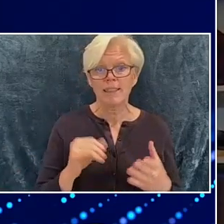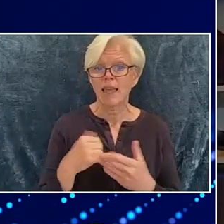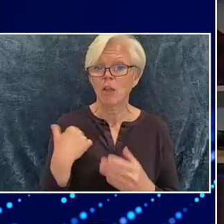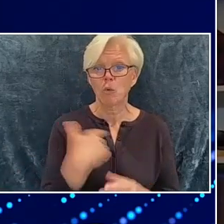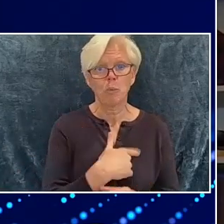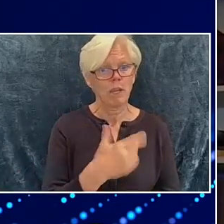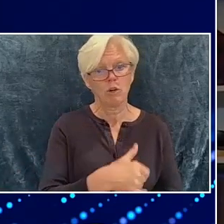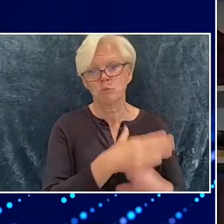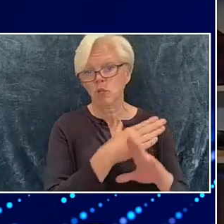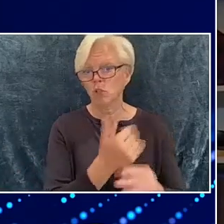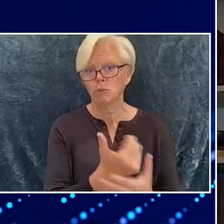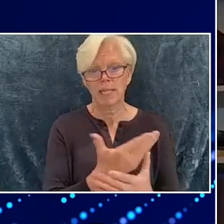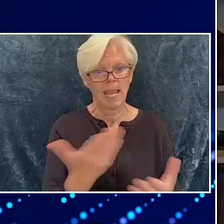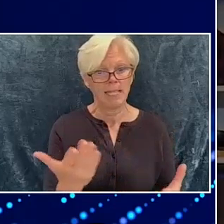offering these rules.